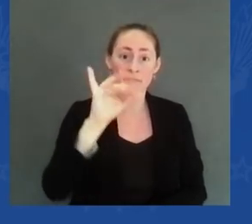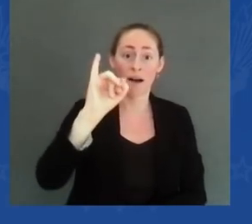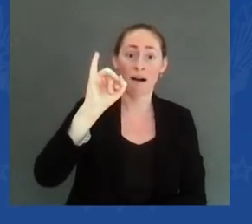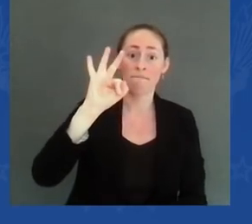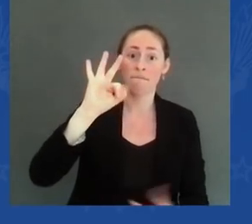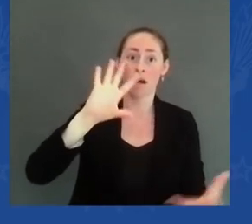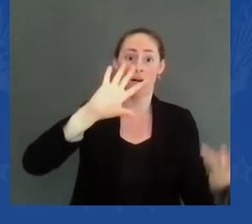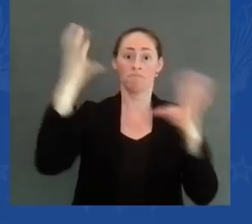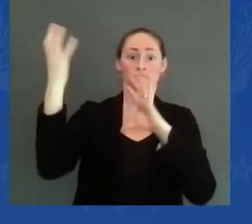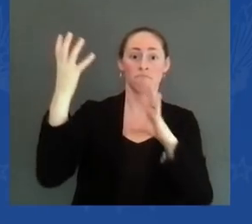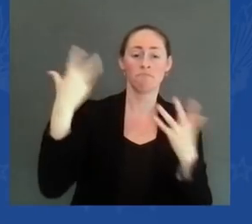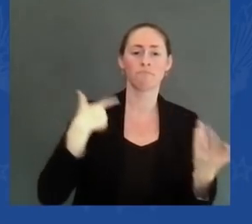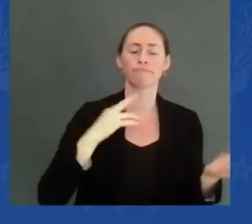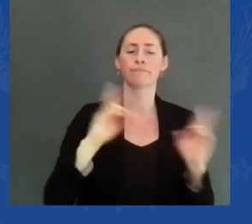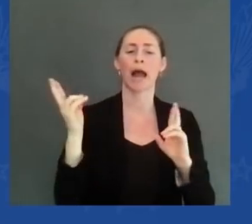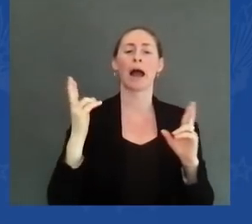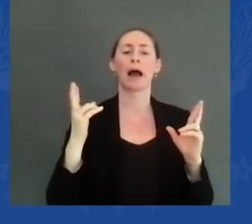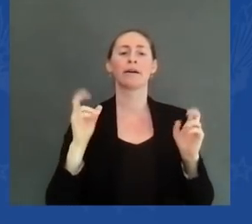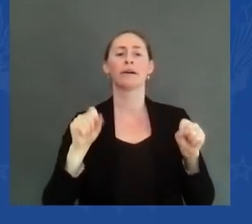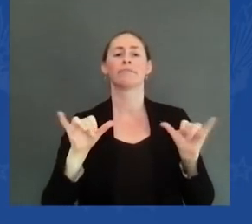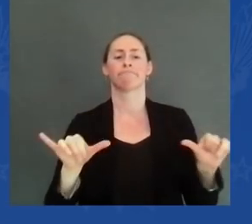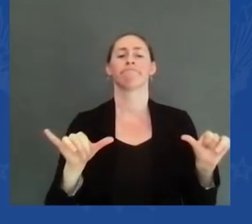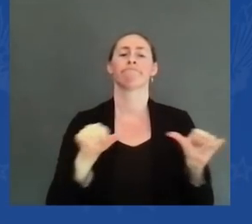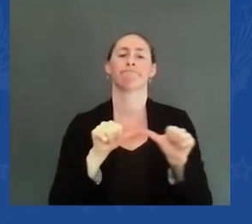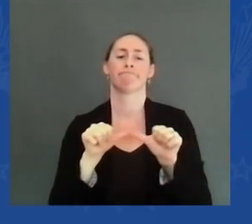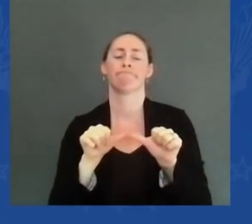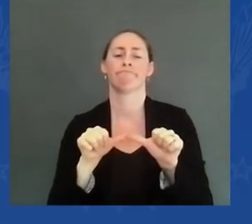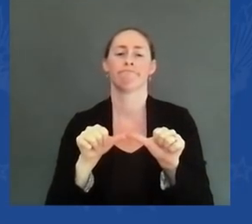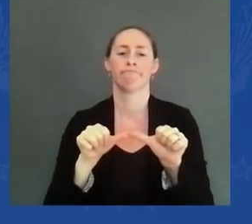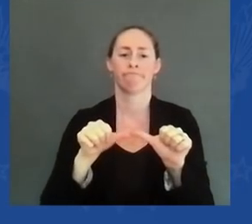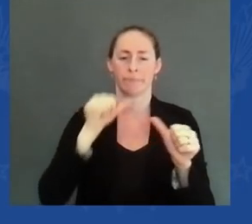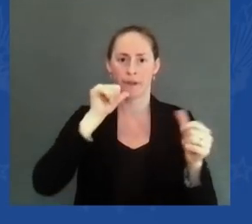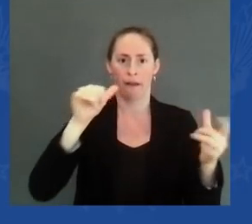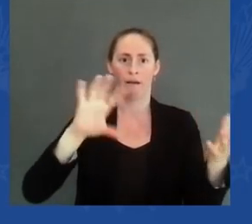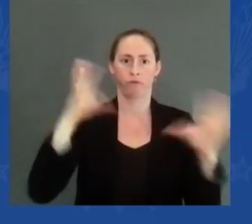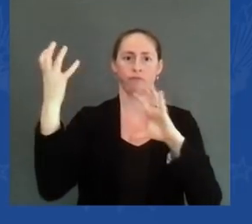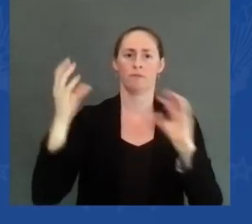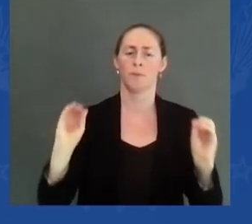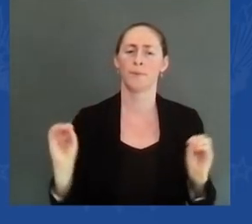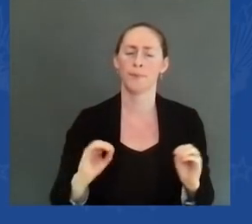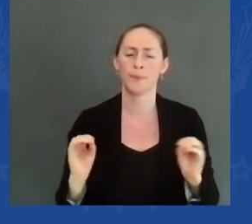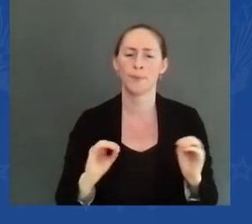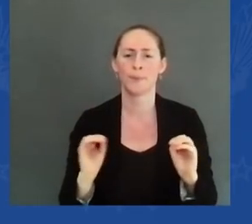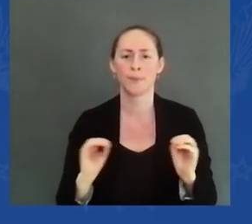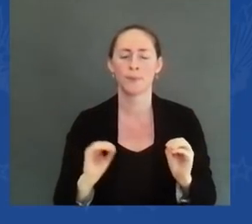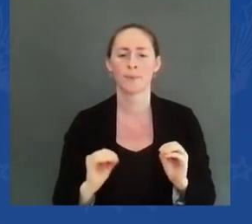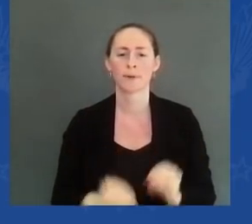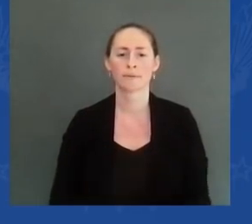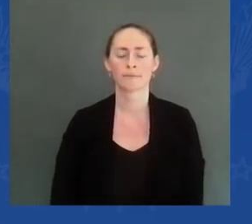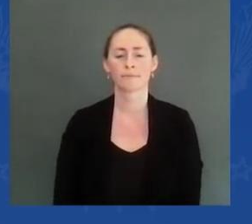But that's not going to stop us though. Because if we just do that, it's just going to get worse and worse and worse,